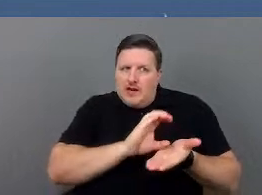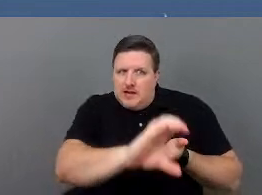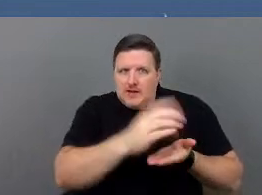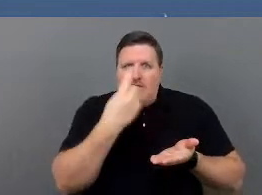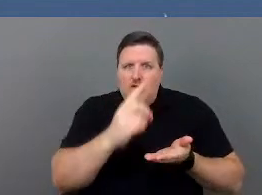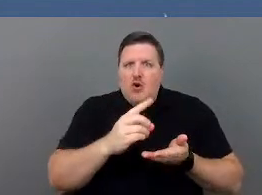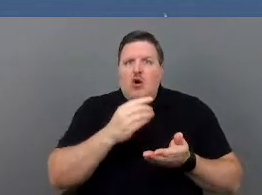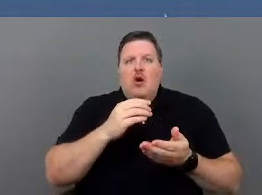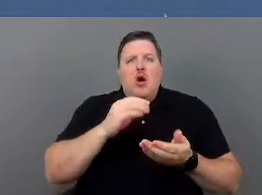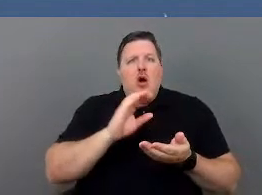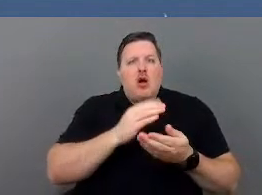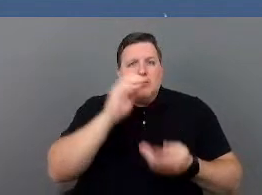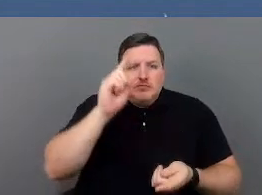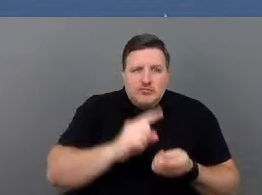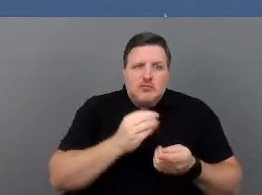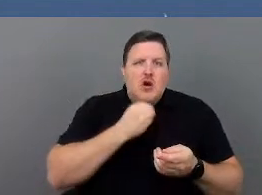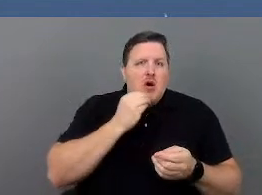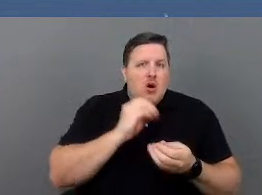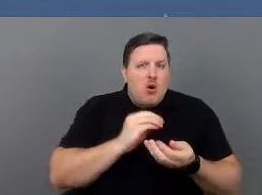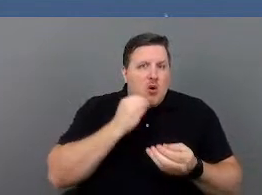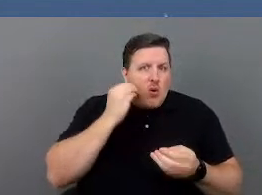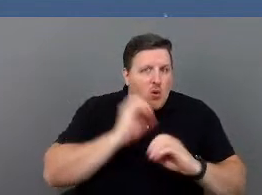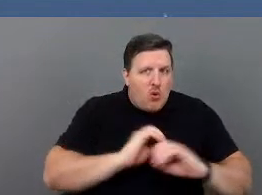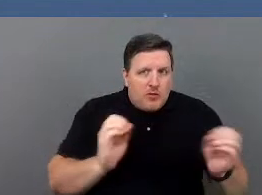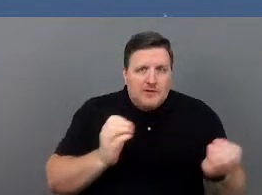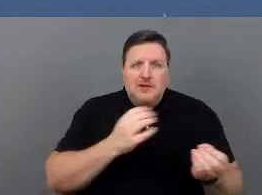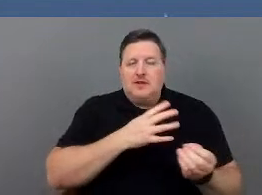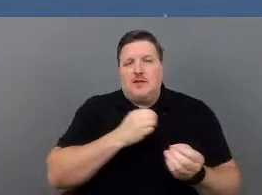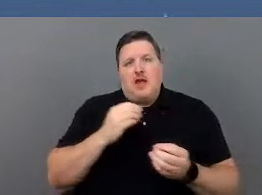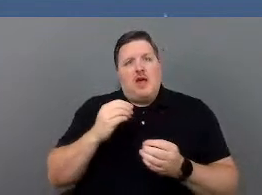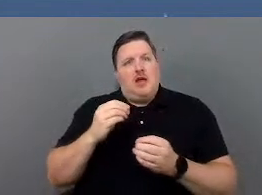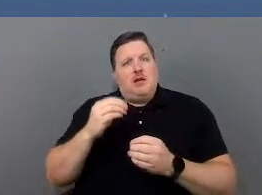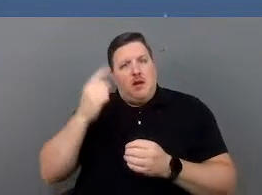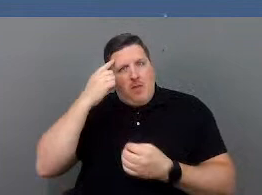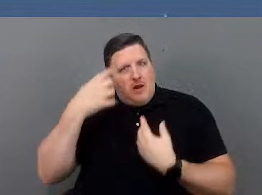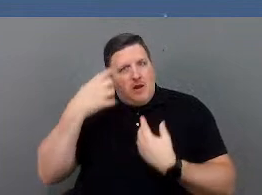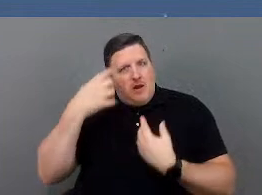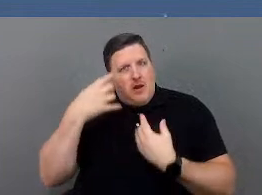HOMELESSNESS PREVENTION AND DEEPLY AFFORDABLE HOUSING ARE THAT CAN HELP KEEP EVERYONE SAFE IN OUR CITY.